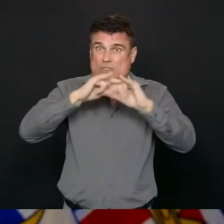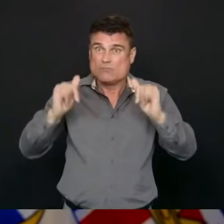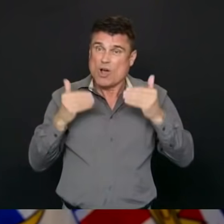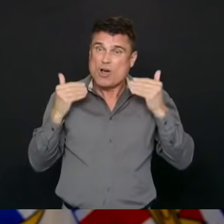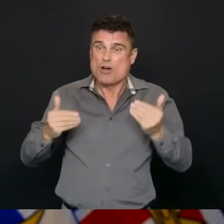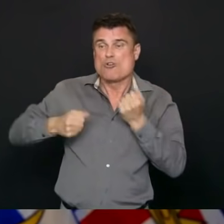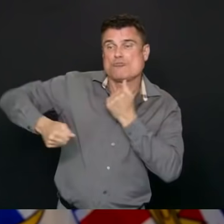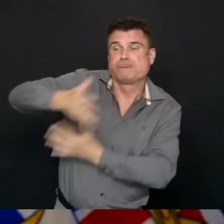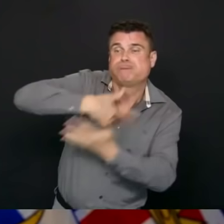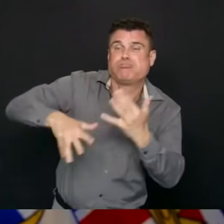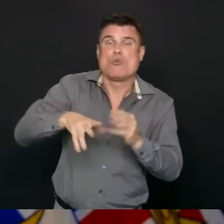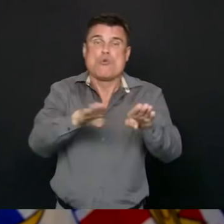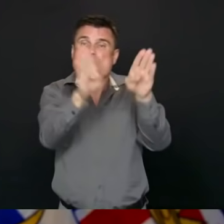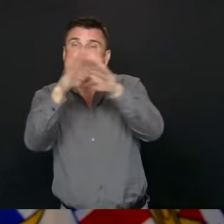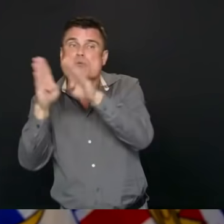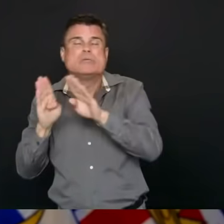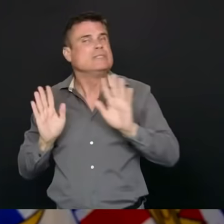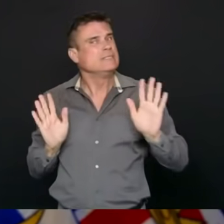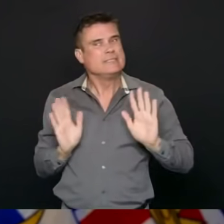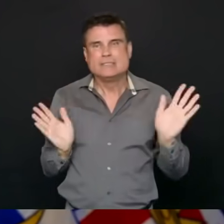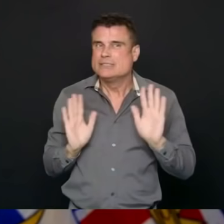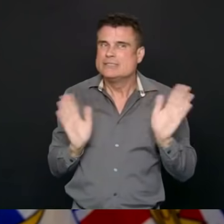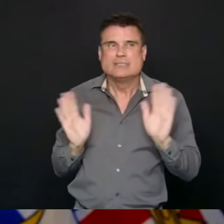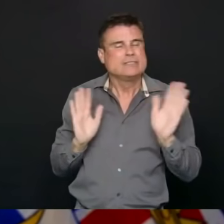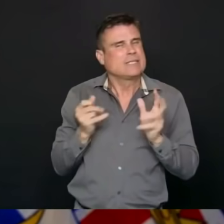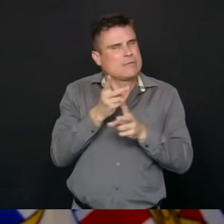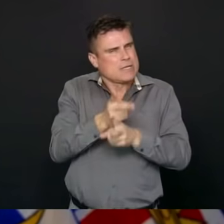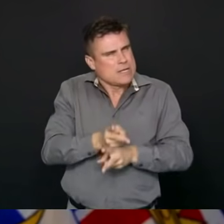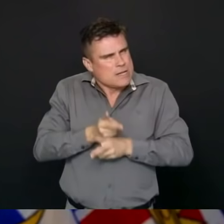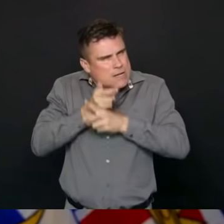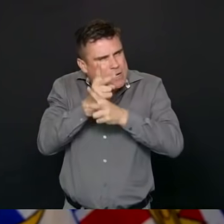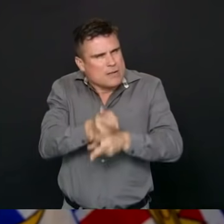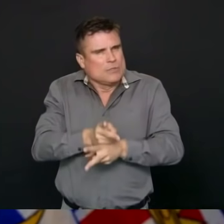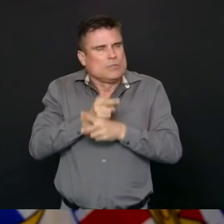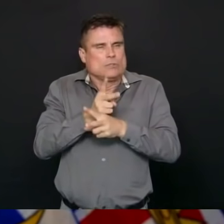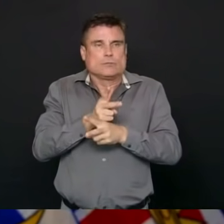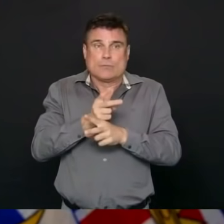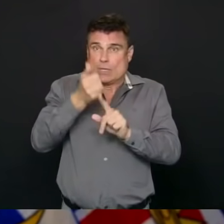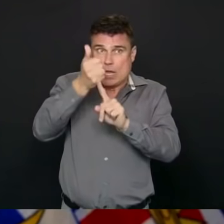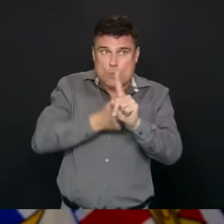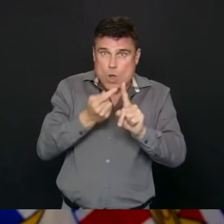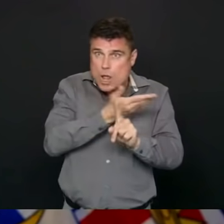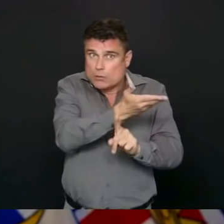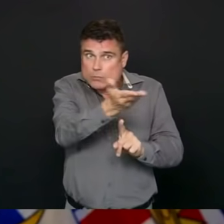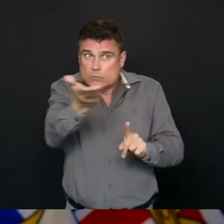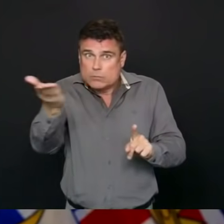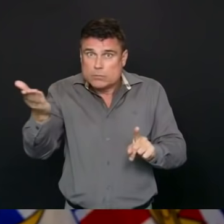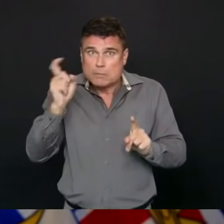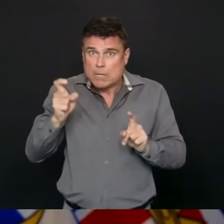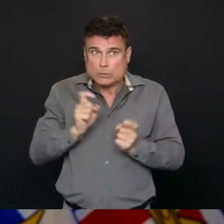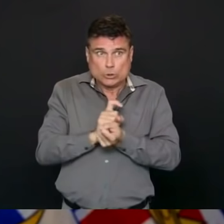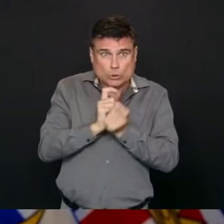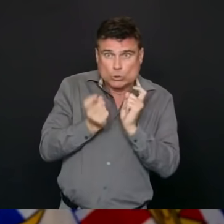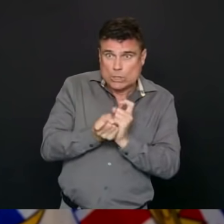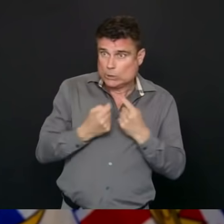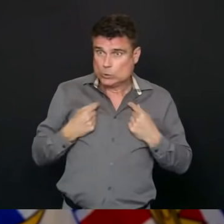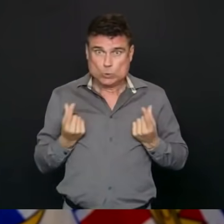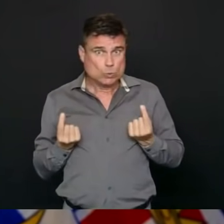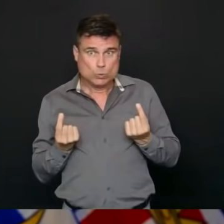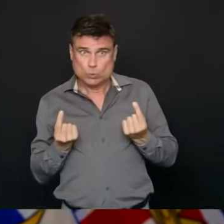everyone must, or should, change what they are doing now. Each of us must use the individual principles we have set out